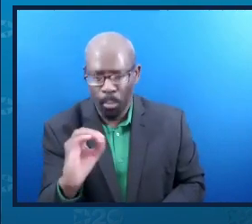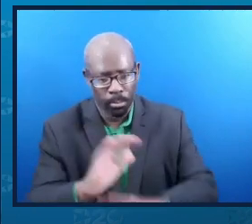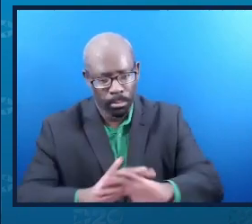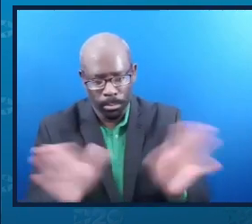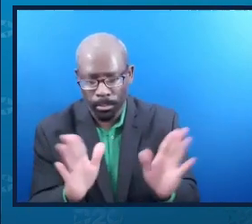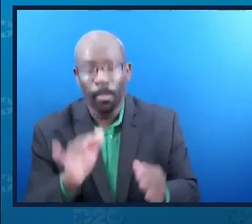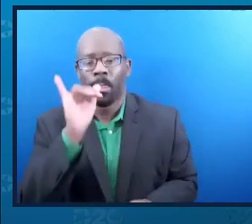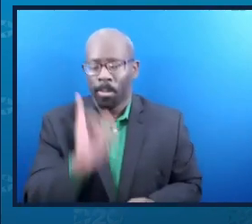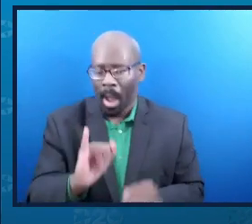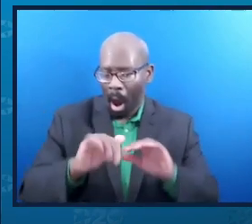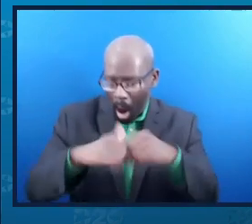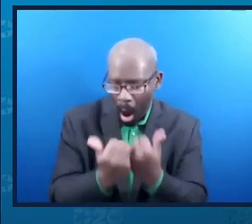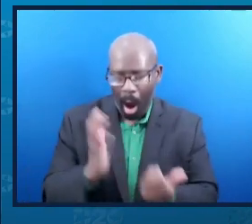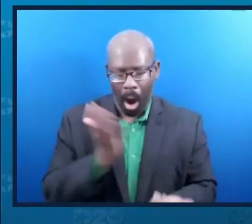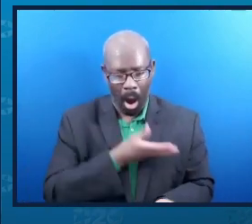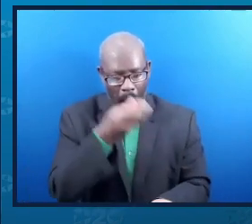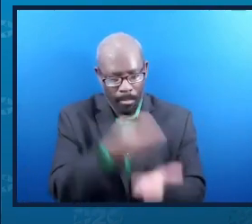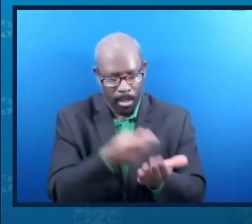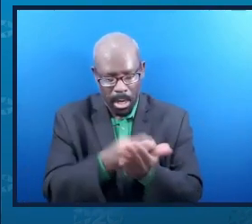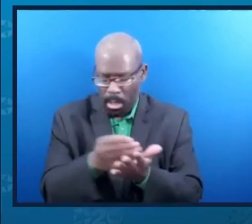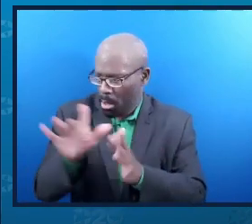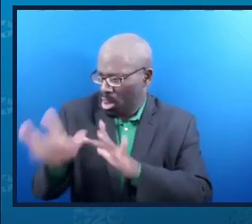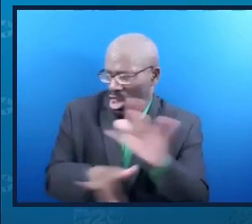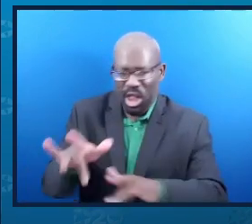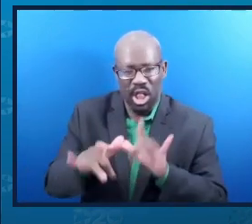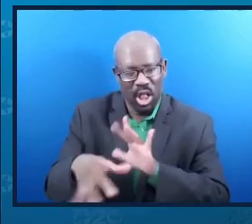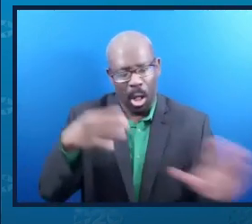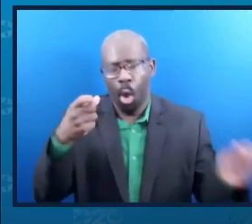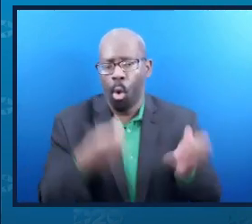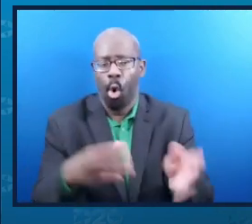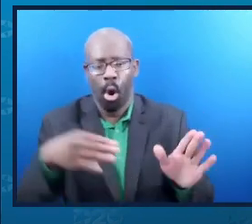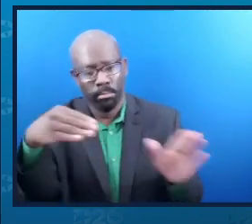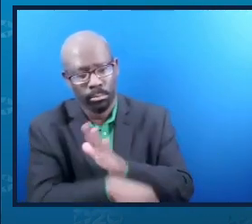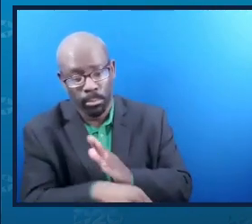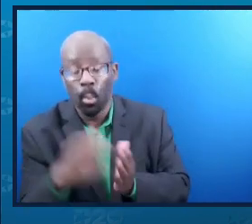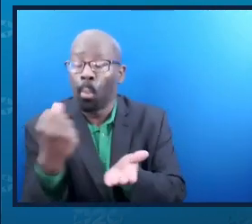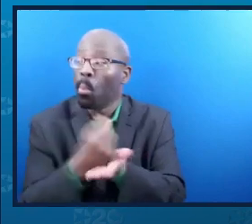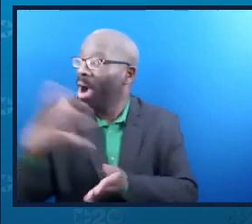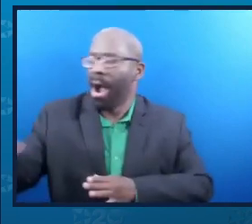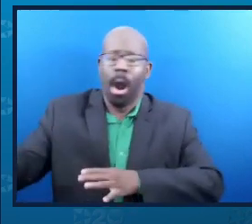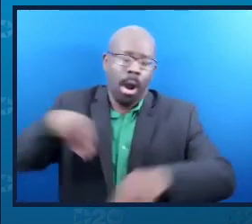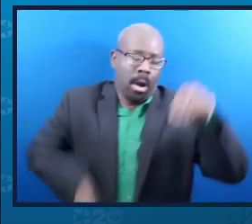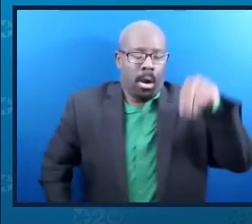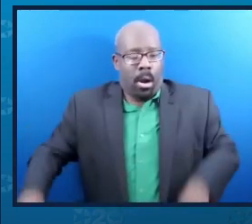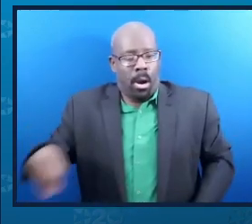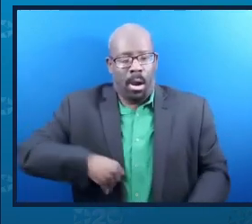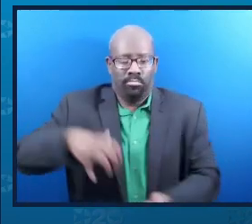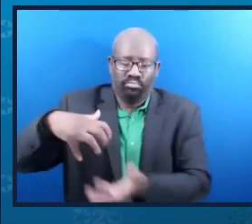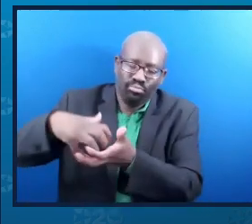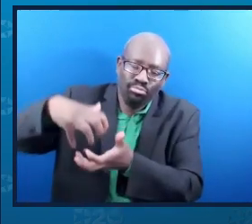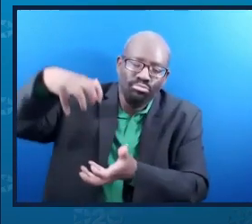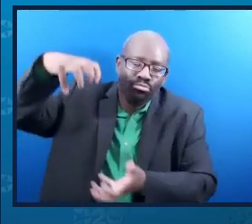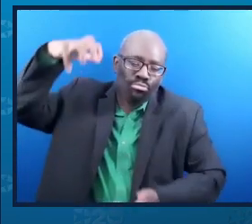THAT IS HOW THE ECONOMY WILL KEEP GETTING SKEWED TO THE WEALTHY AND WELL CONNECTED.